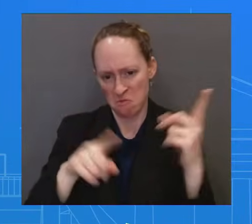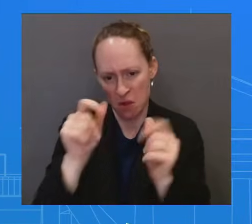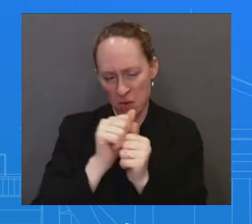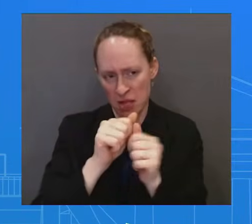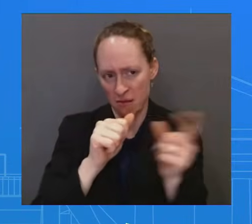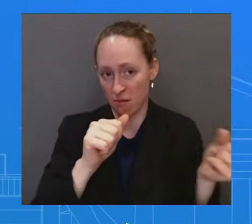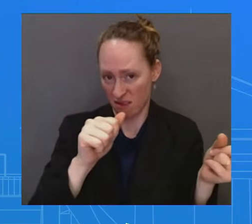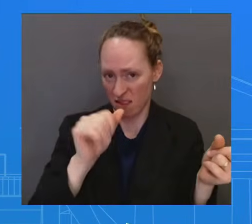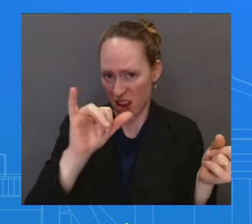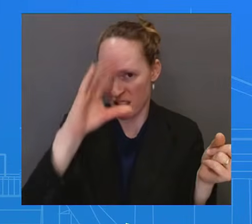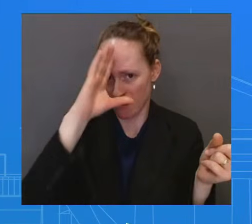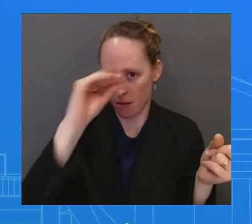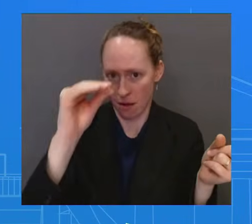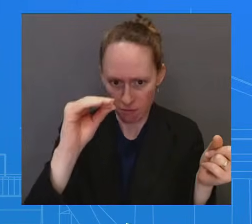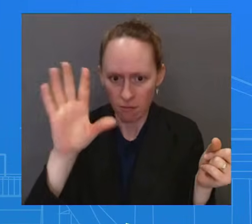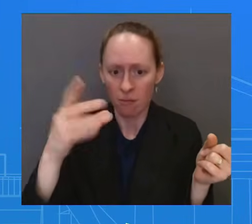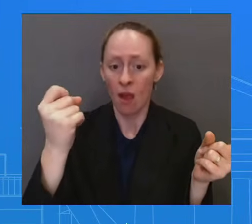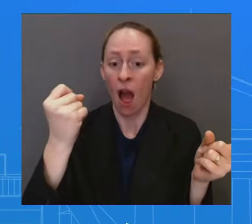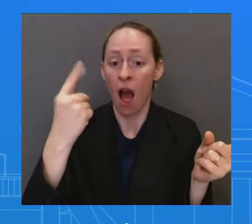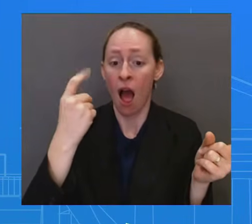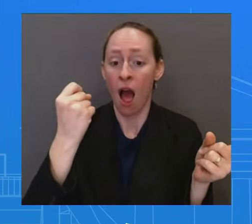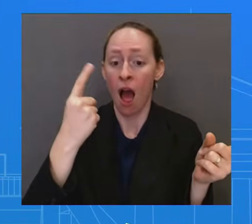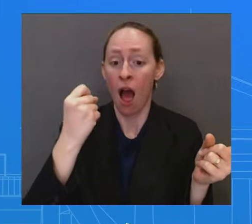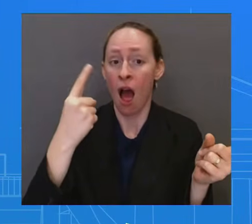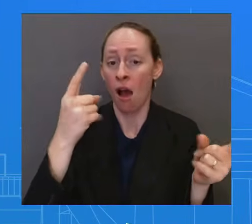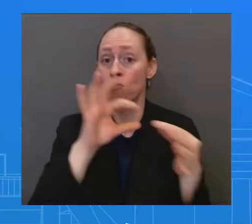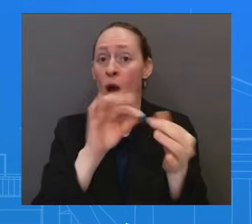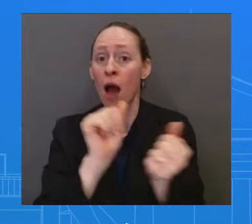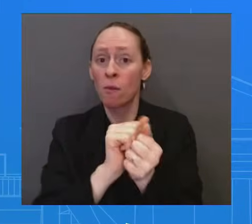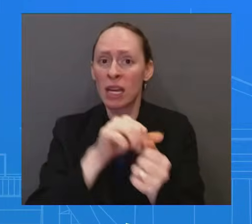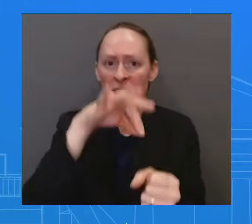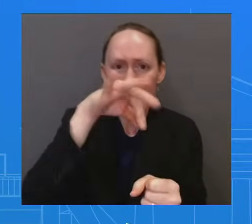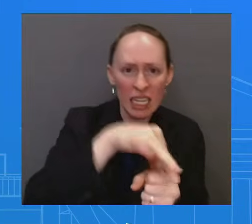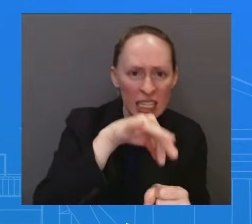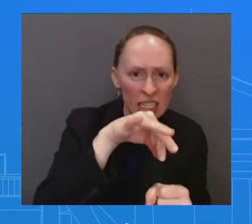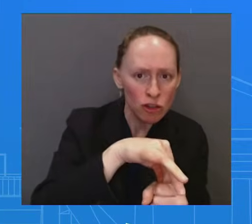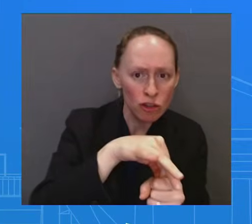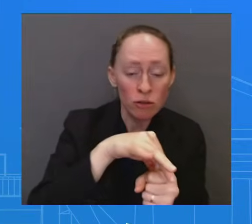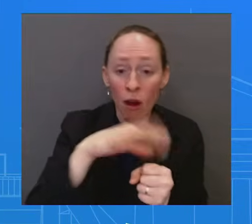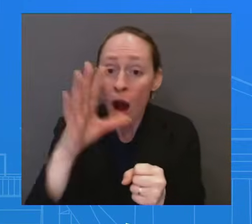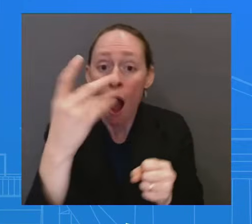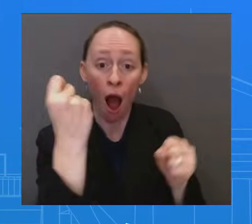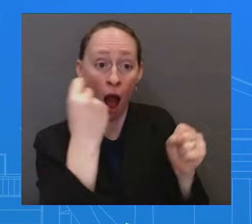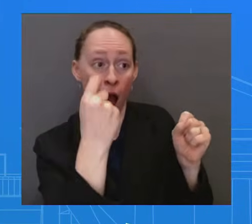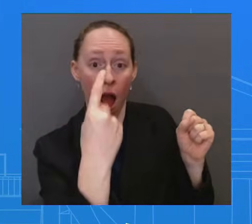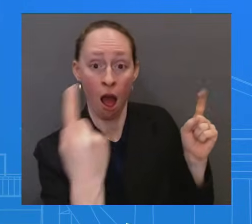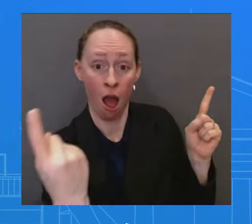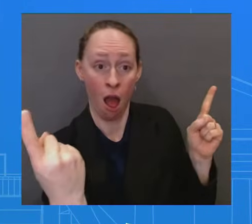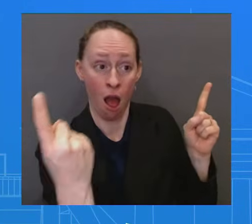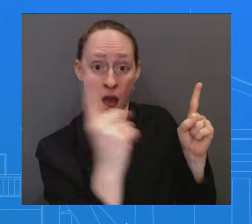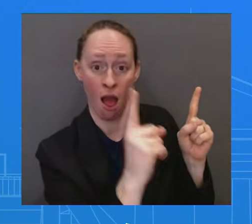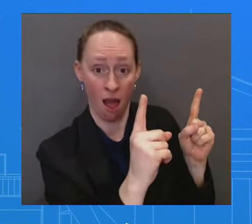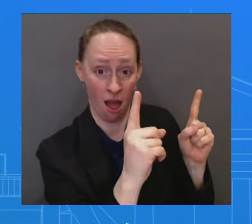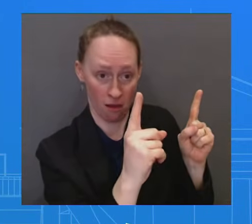as an opposition candidate on the ballot when that election takes place? Mr. Kirby: I'm going to not get too involved in the diplomatic specific conversations that we had.